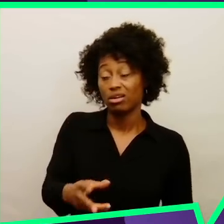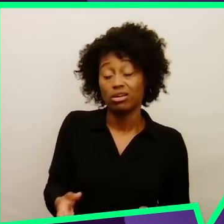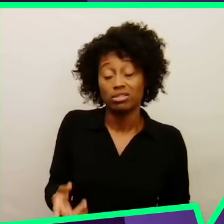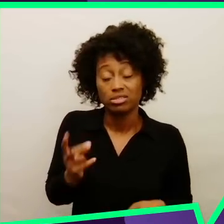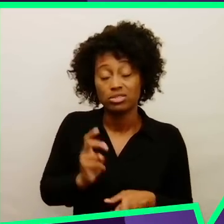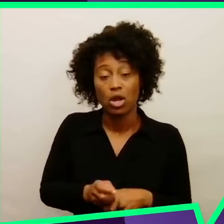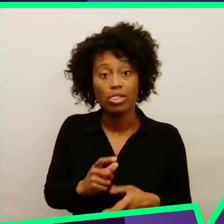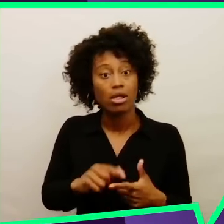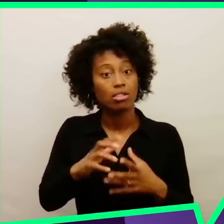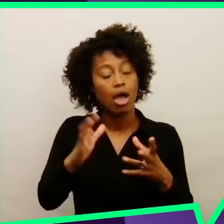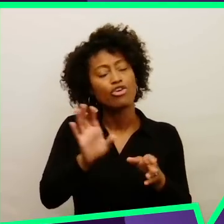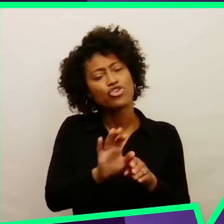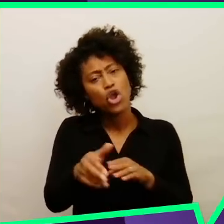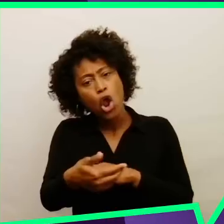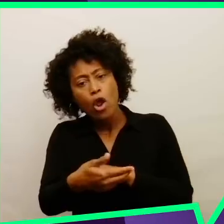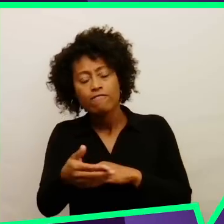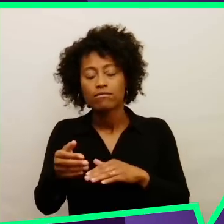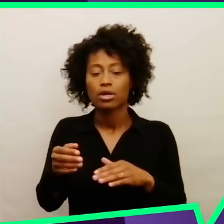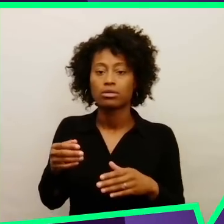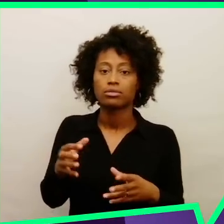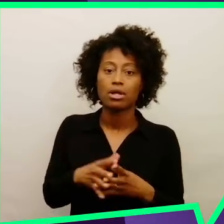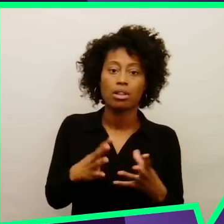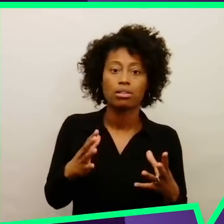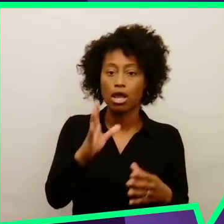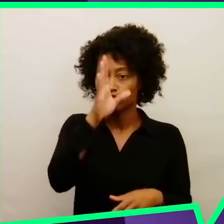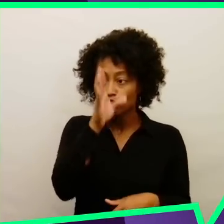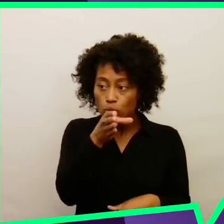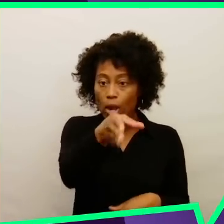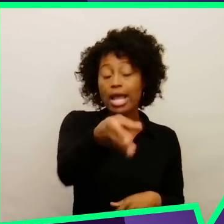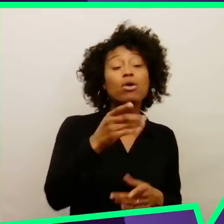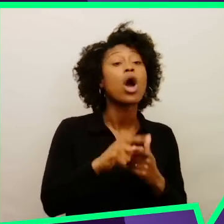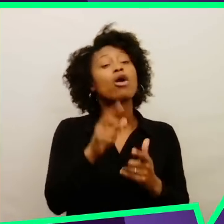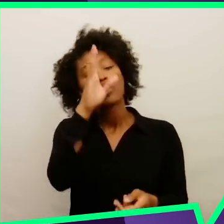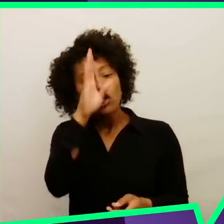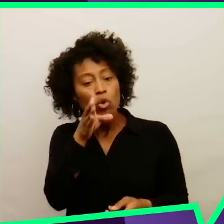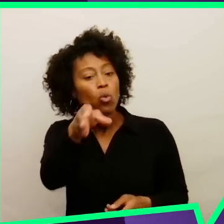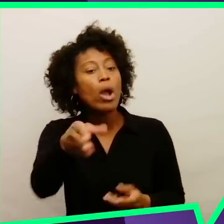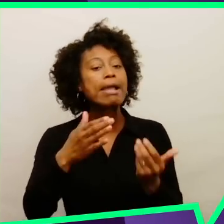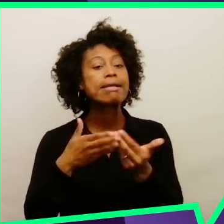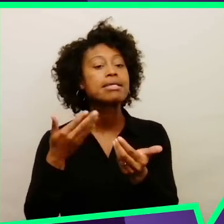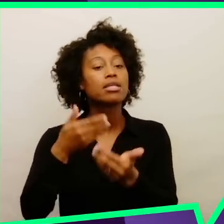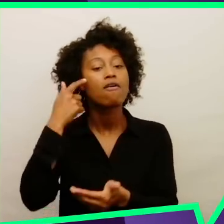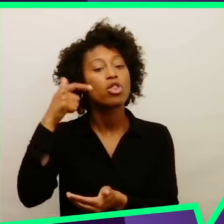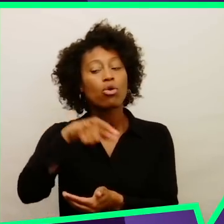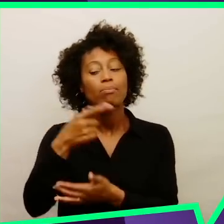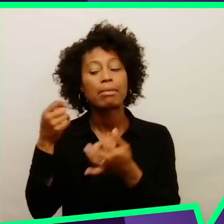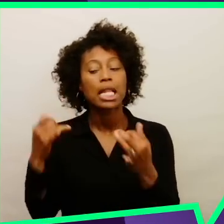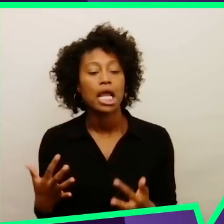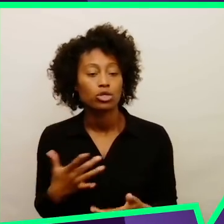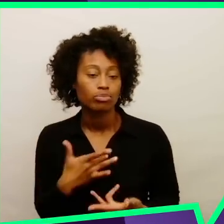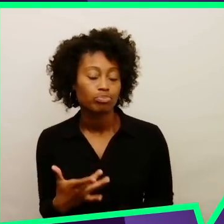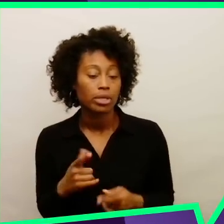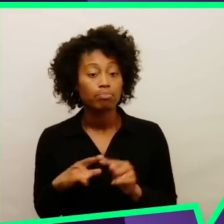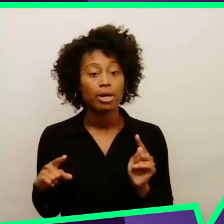The course is-- there's a lot of curves. There's a lot of straightaways. The straightaways are going to be easier for these players.